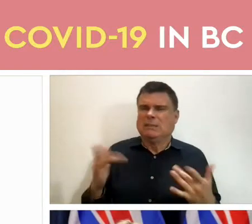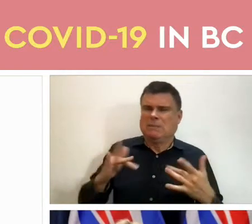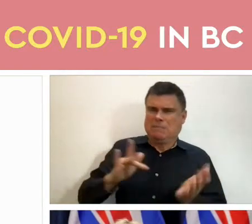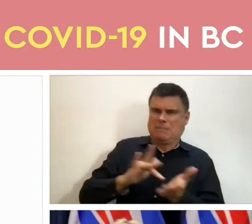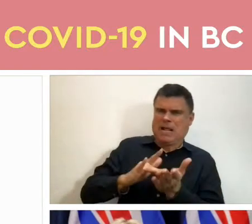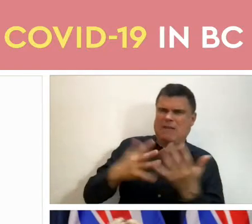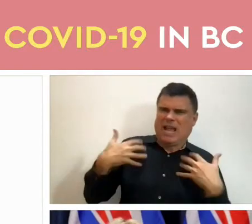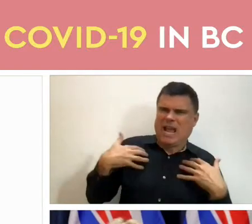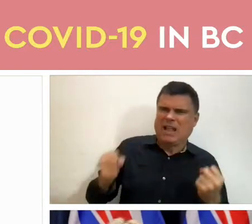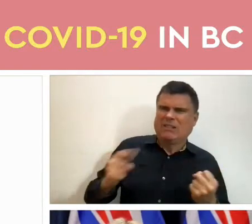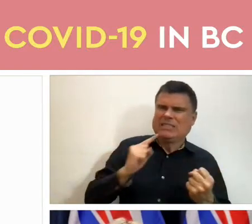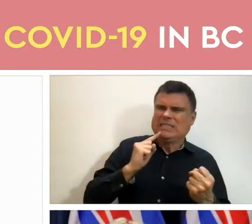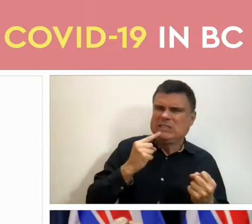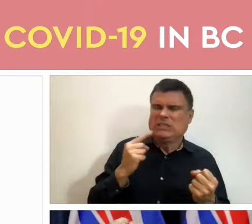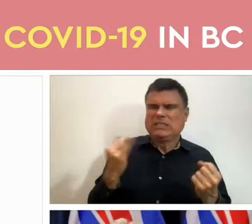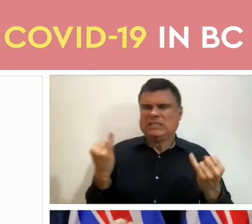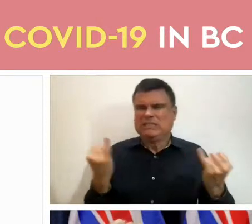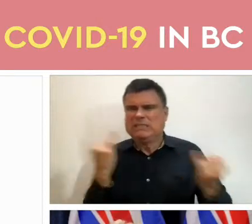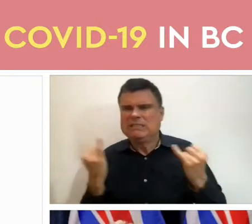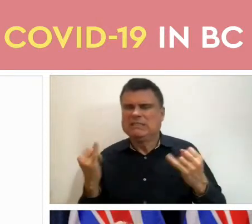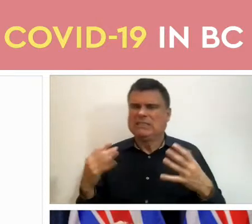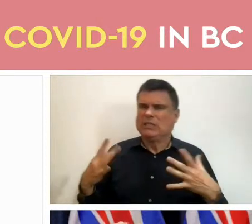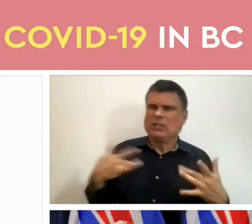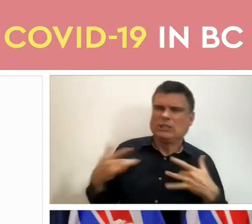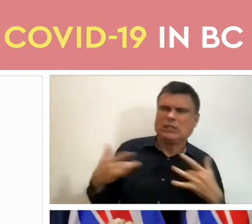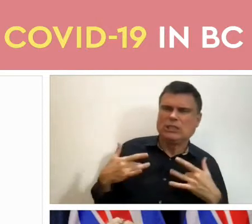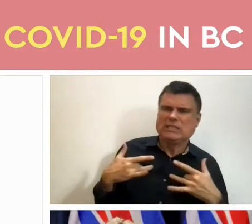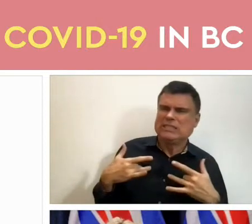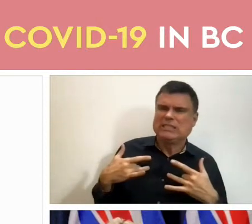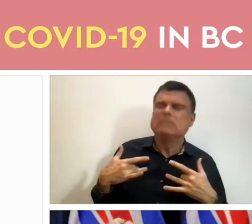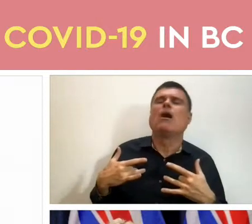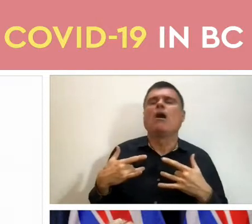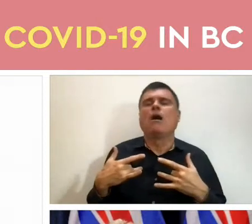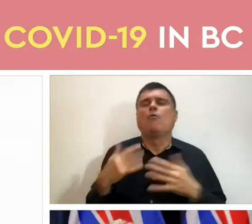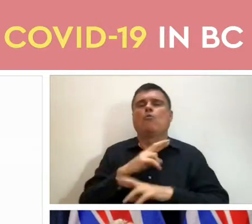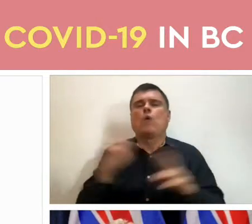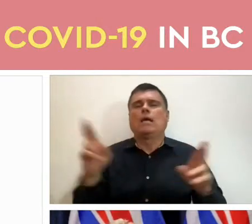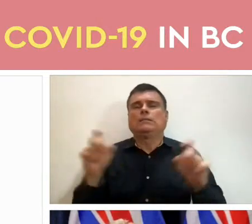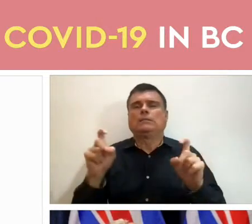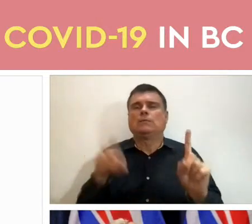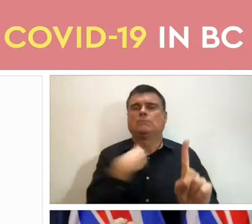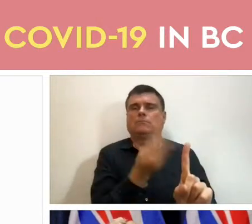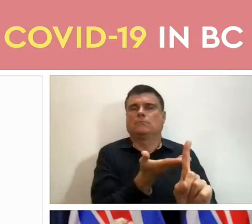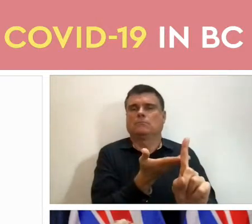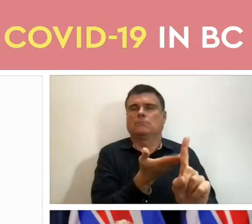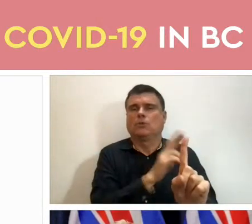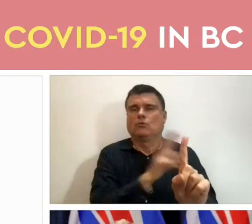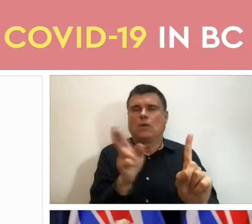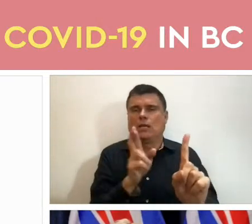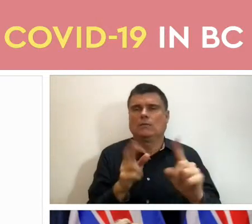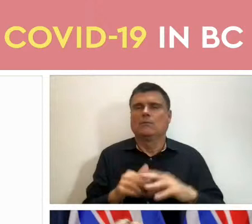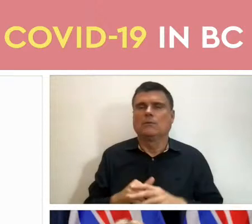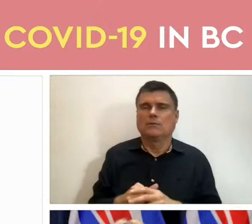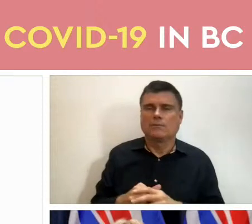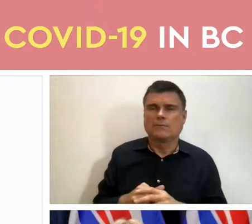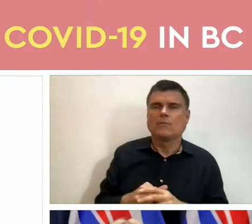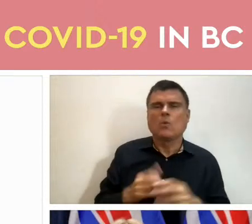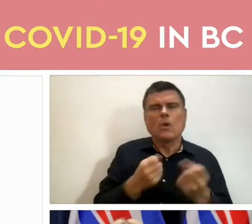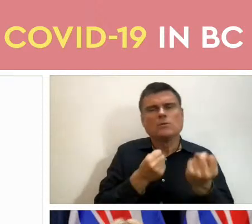A large part of what we are doing and our strategy will be to support K-12 students and